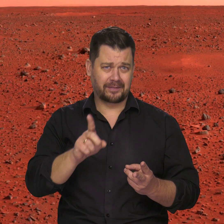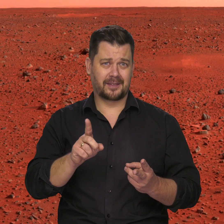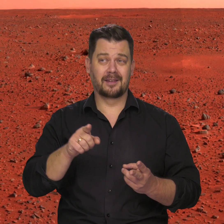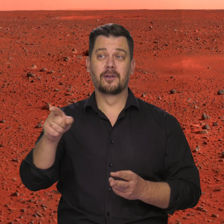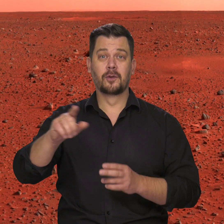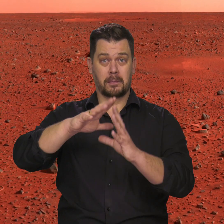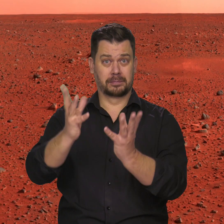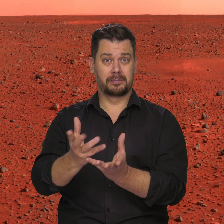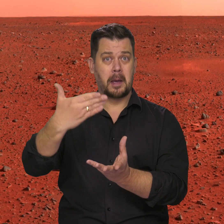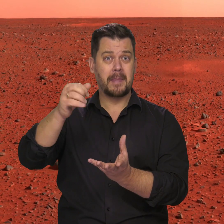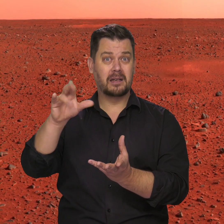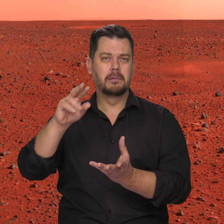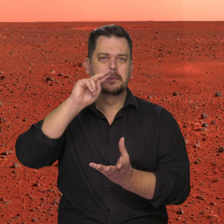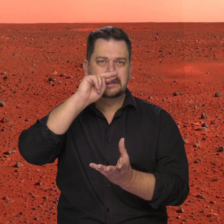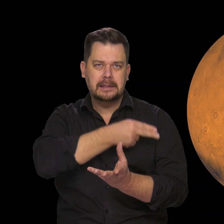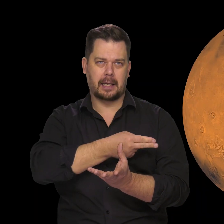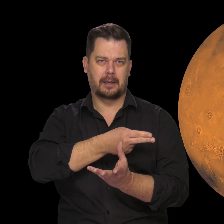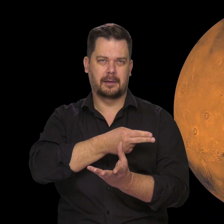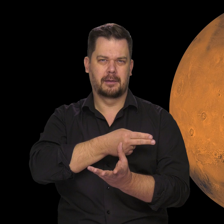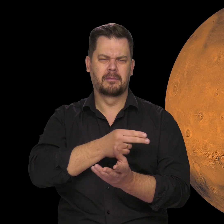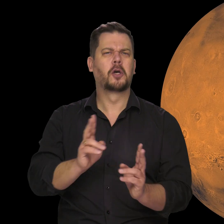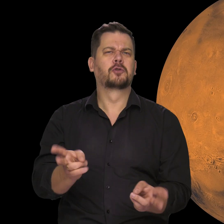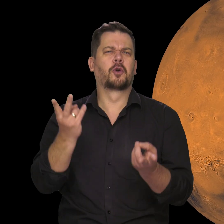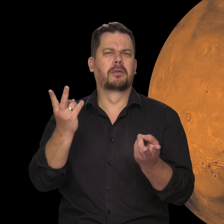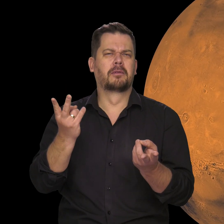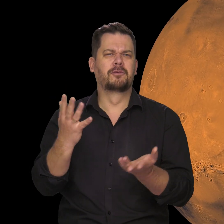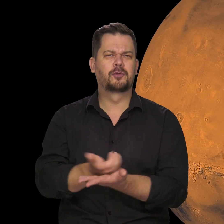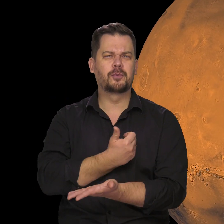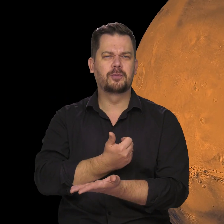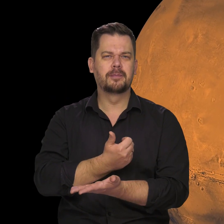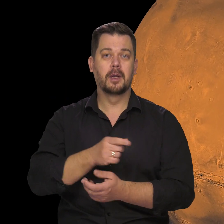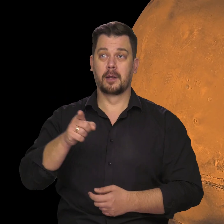Yes! Mars is rusty! :) But where does this rust come from?